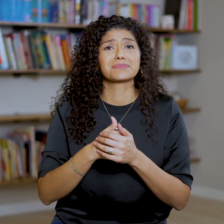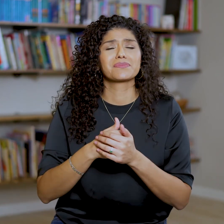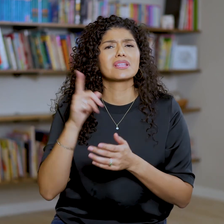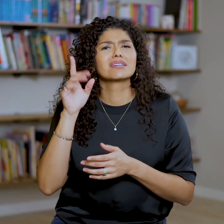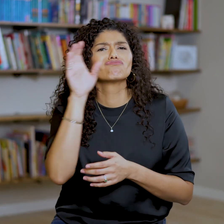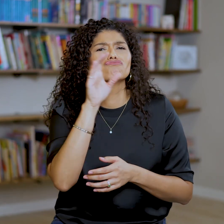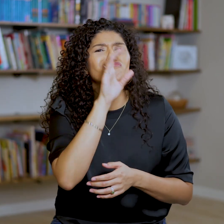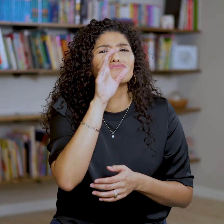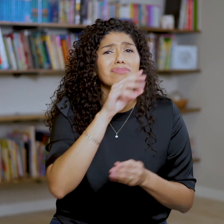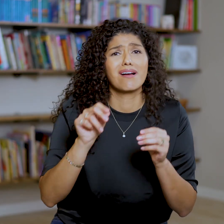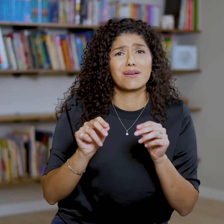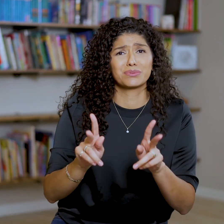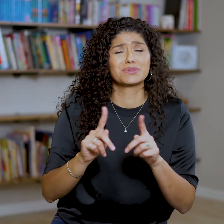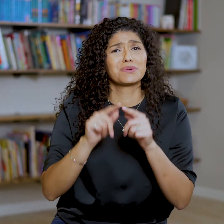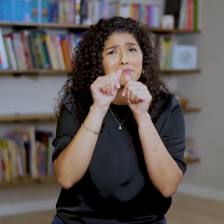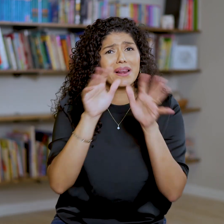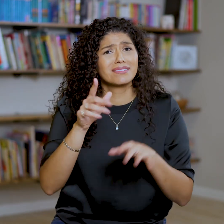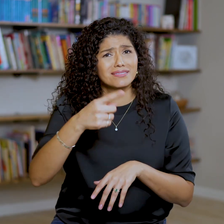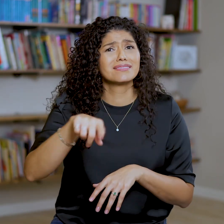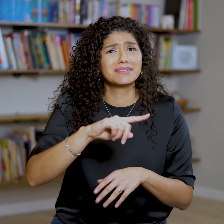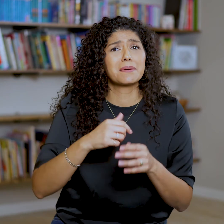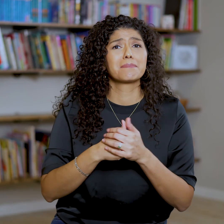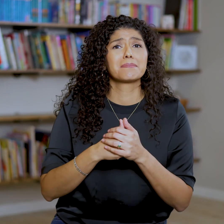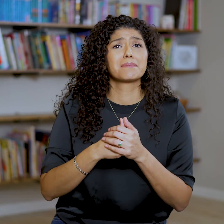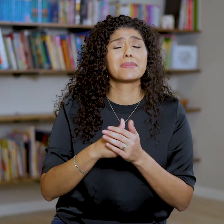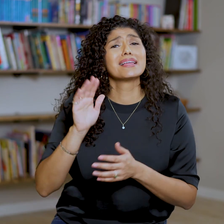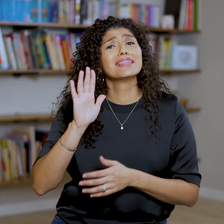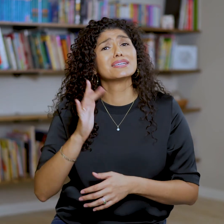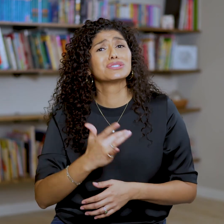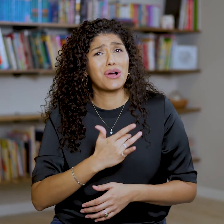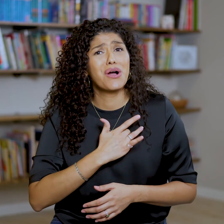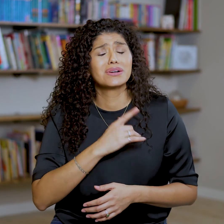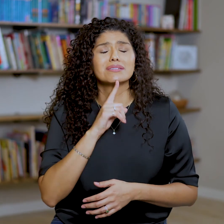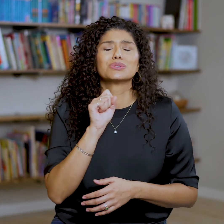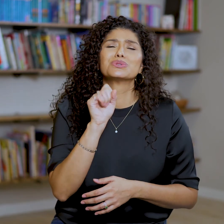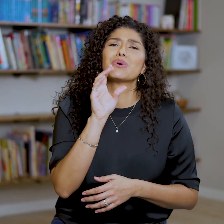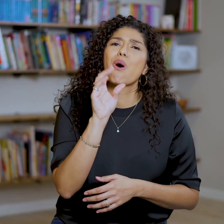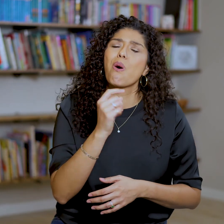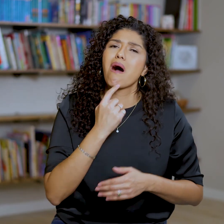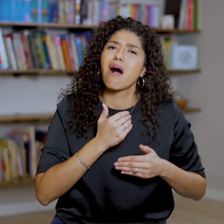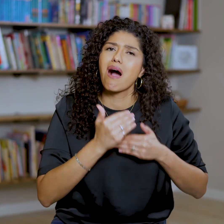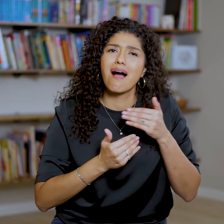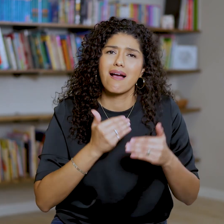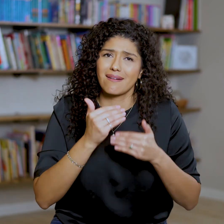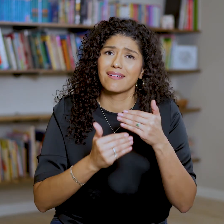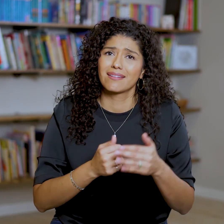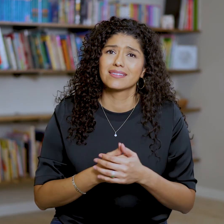He seeks out opportunities to bless them. His heart is so kind!